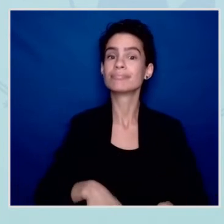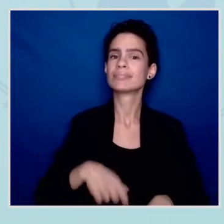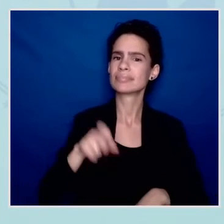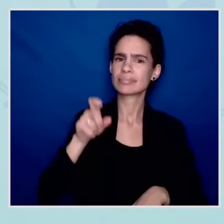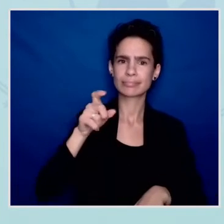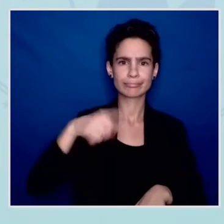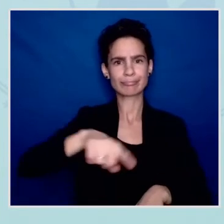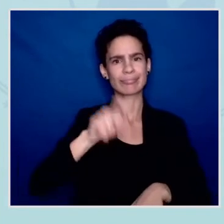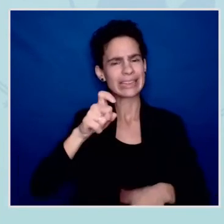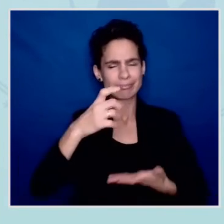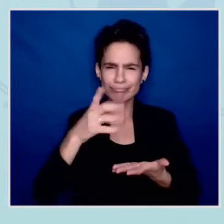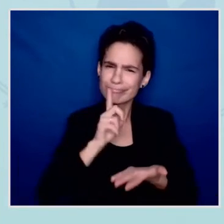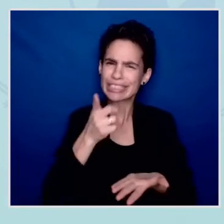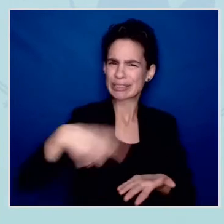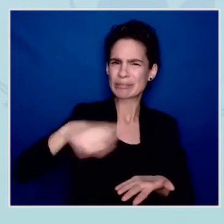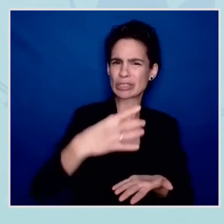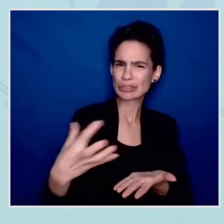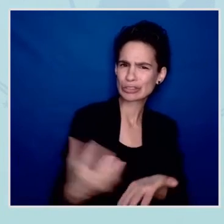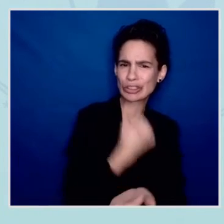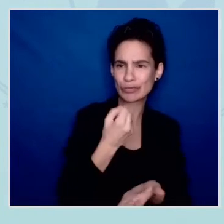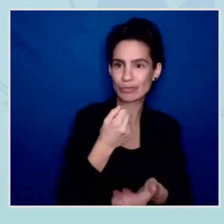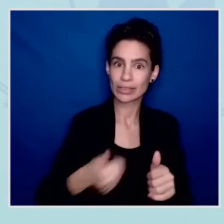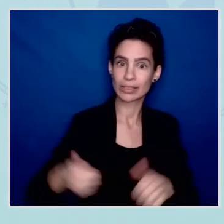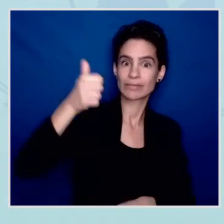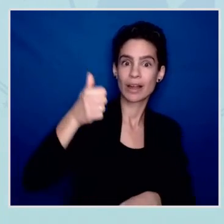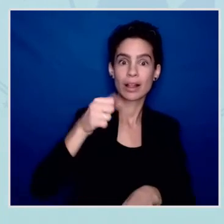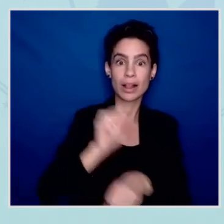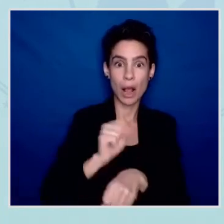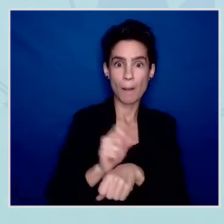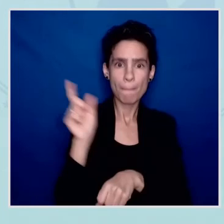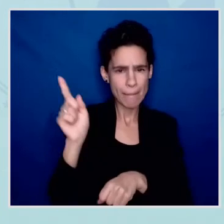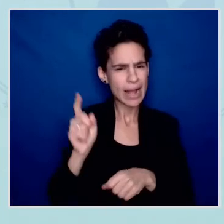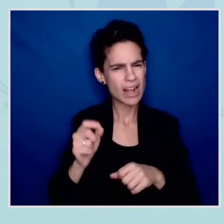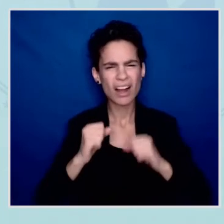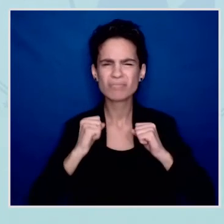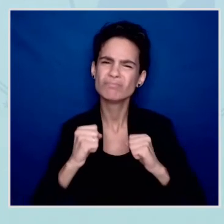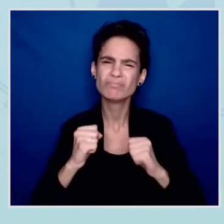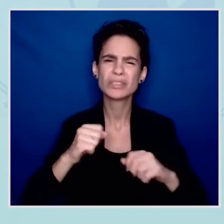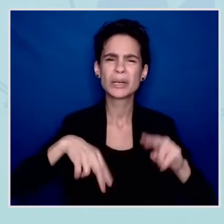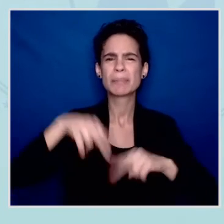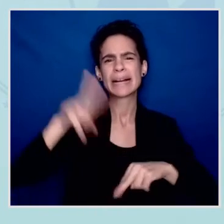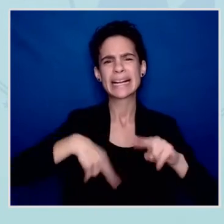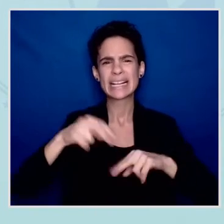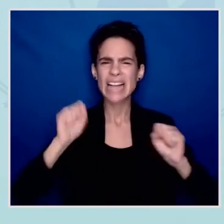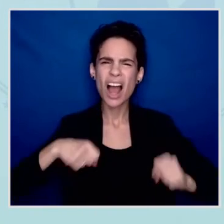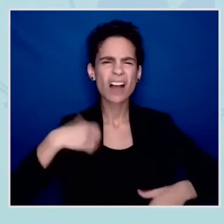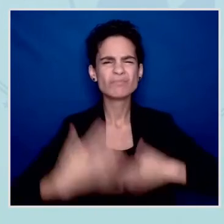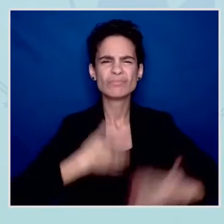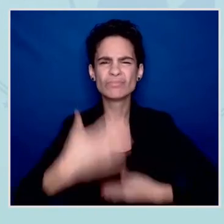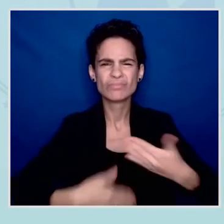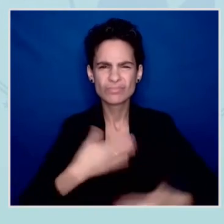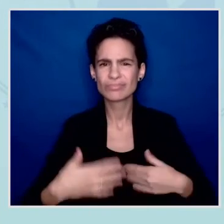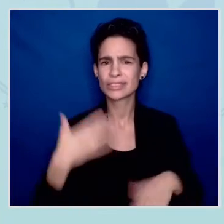SYSTEMS RUNNING.